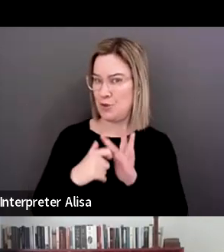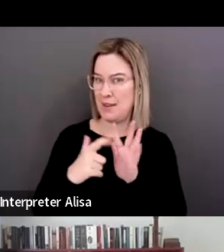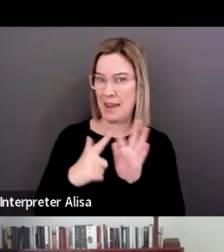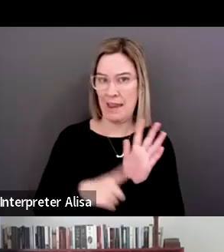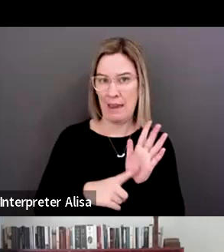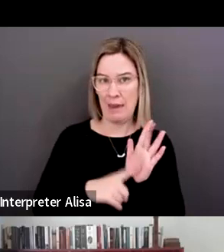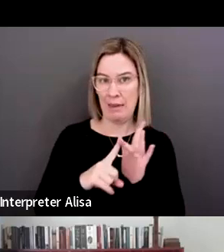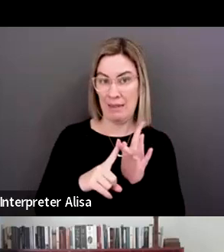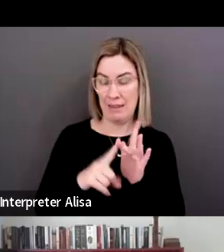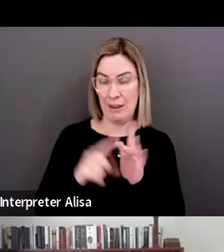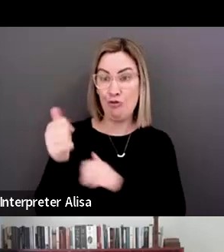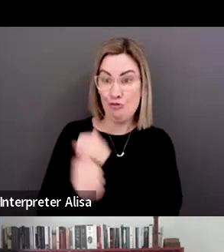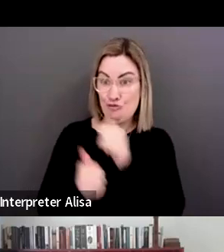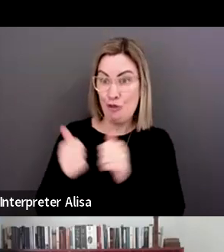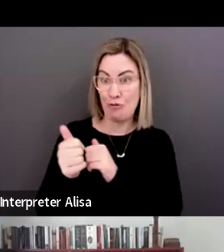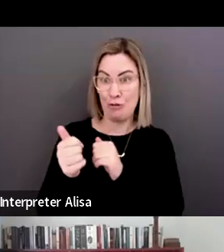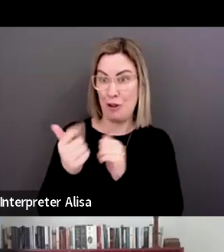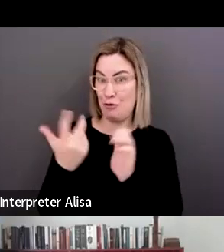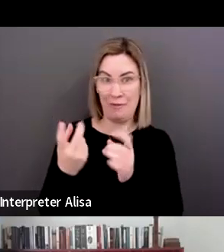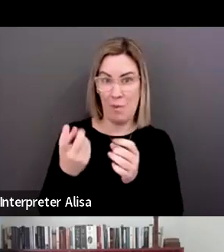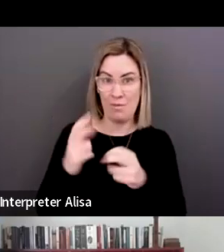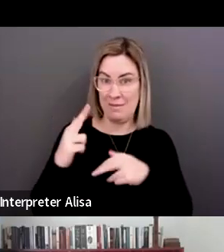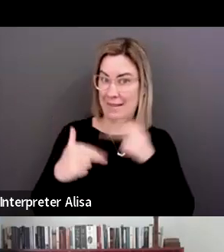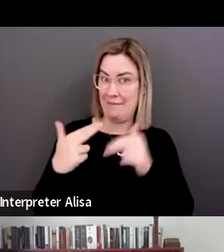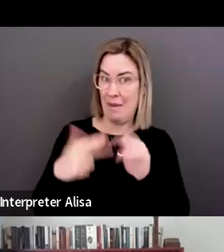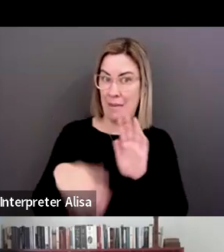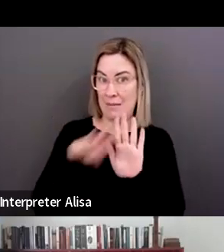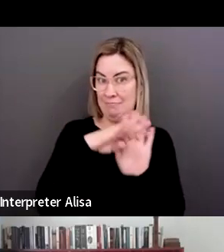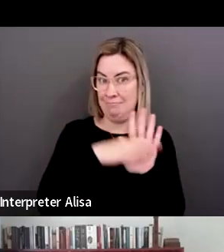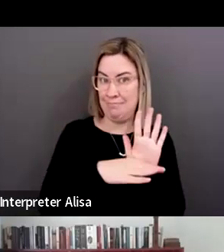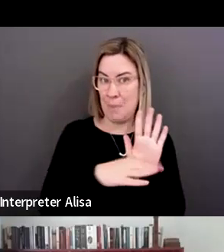could improve upon and build upon.